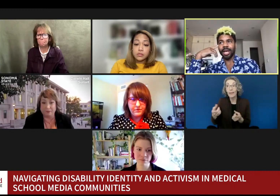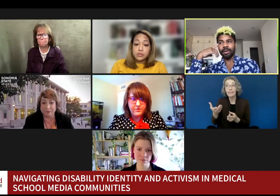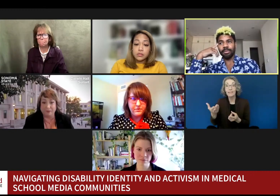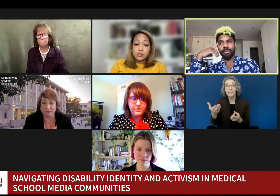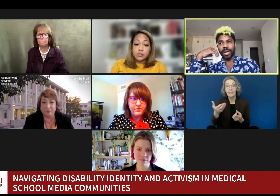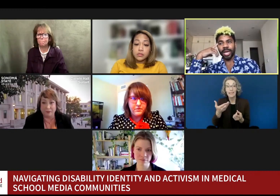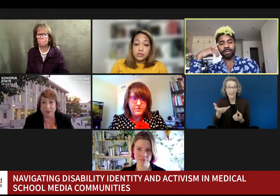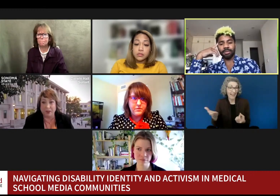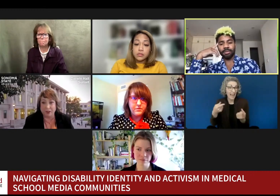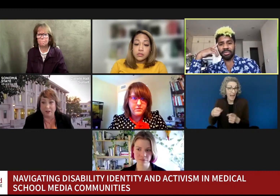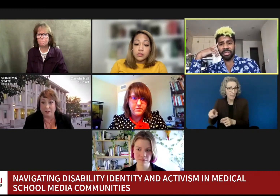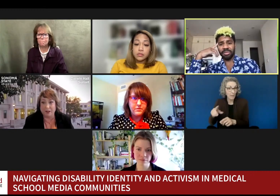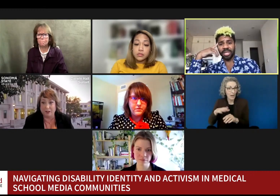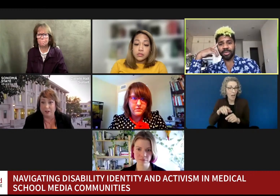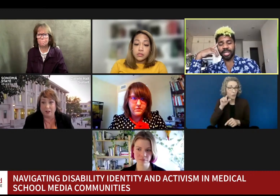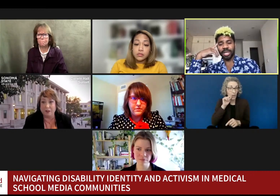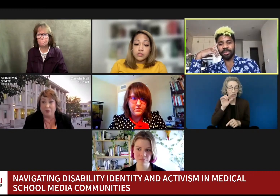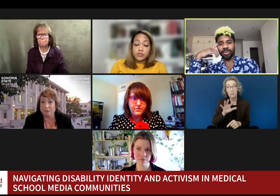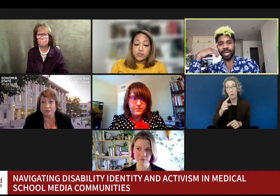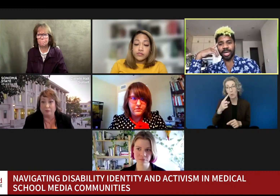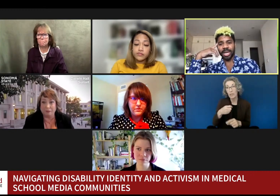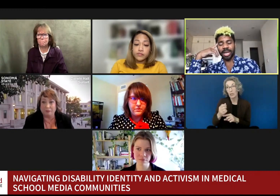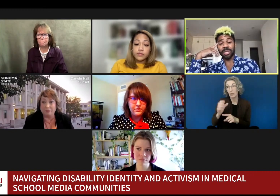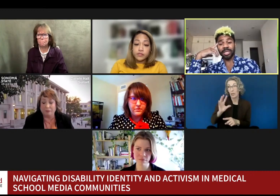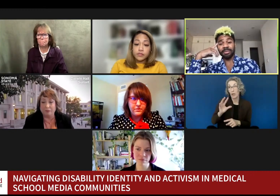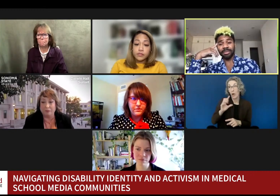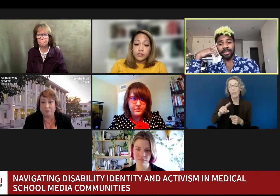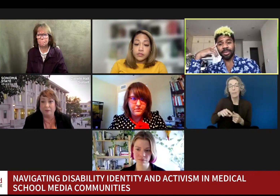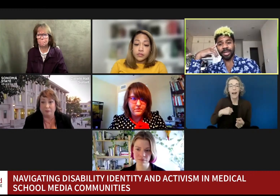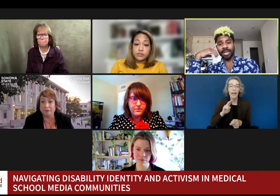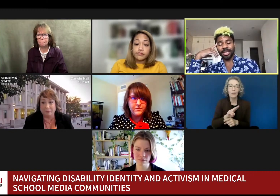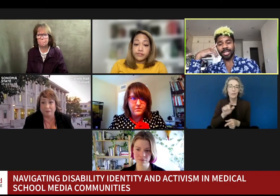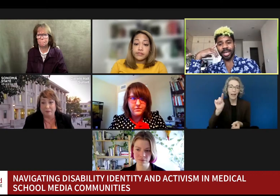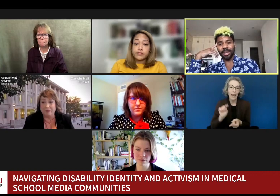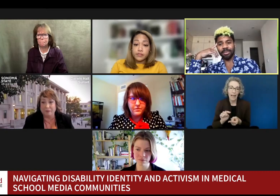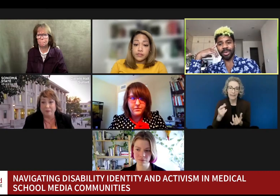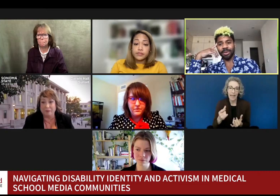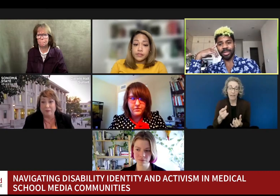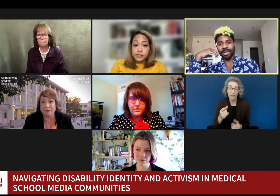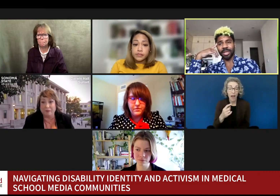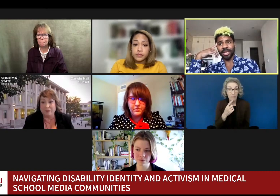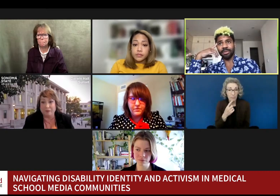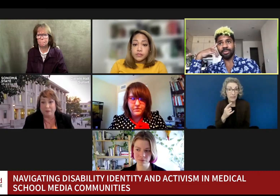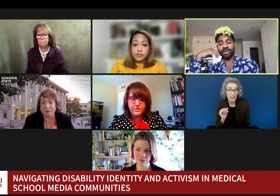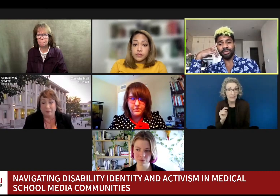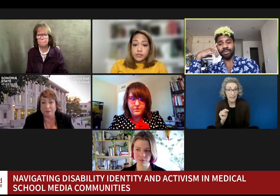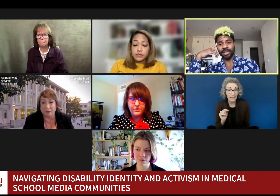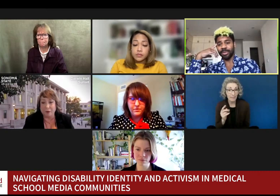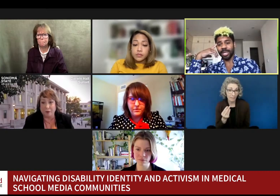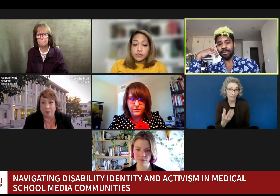But I don't use it as much anymore, and I miss it, to be honest. It was something that was beautiful and